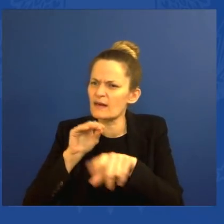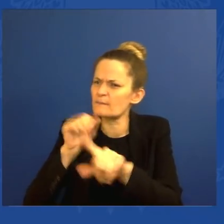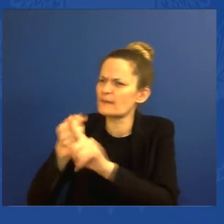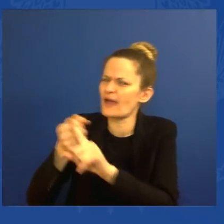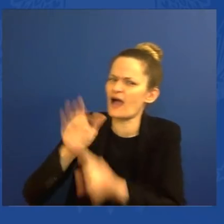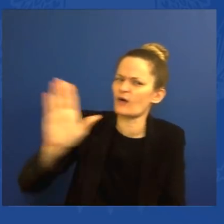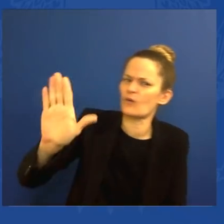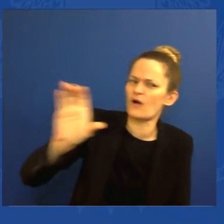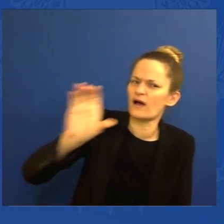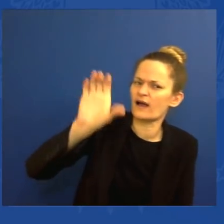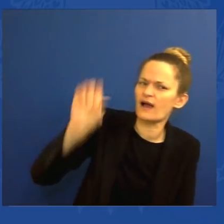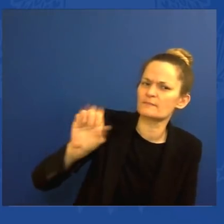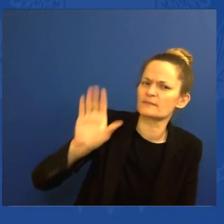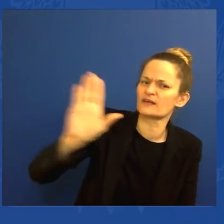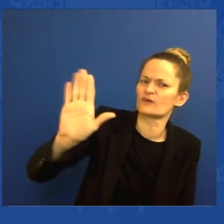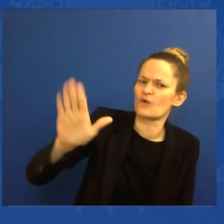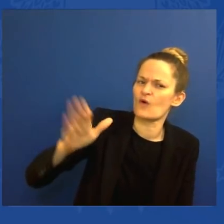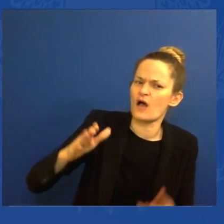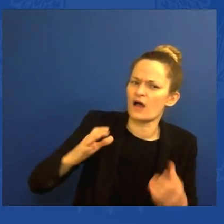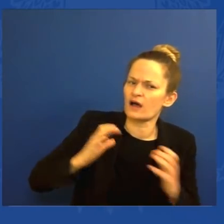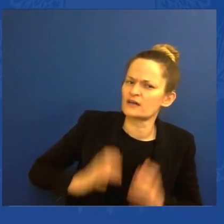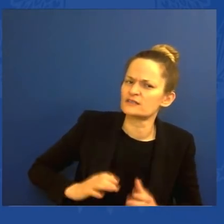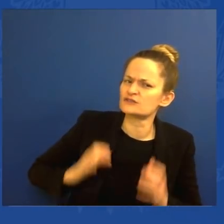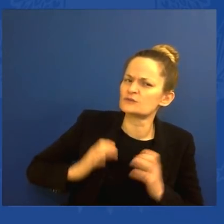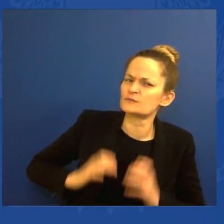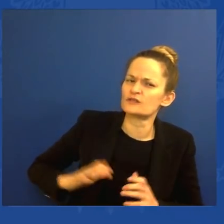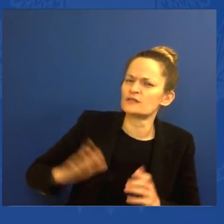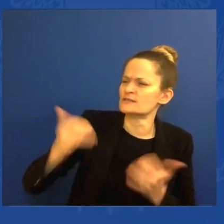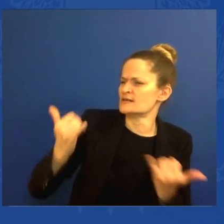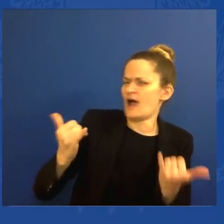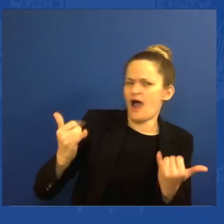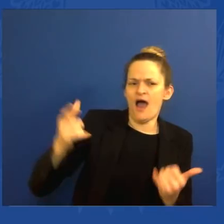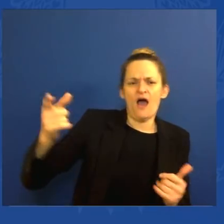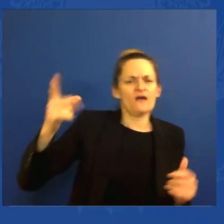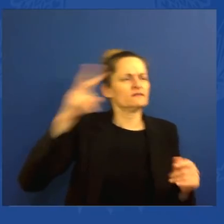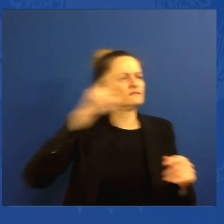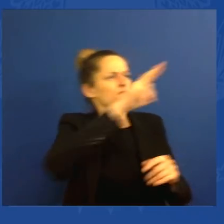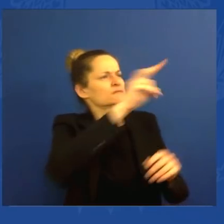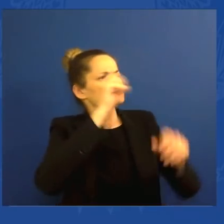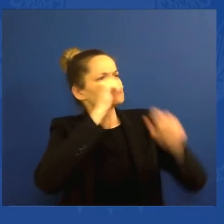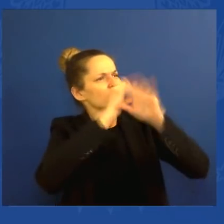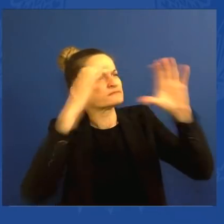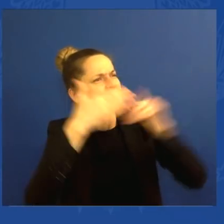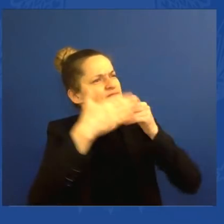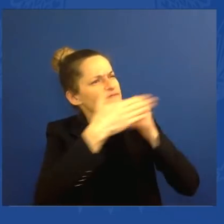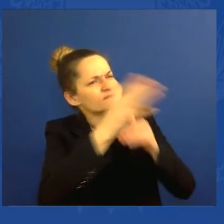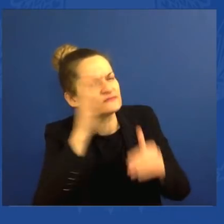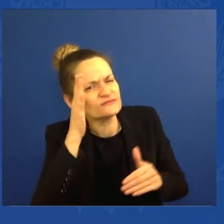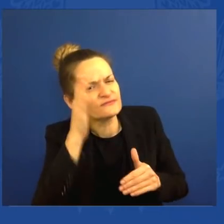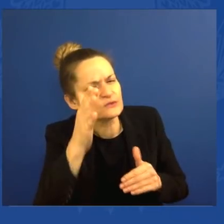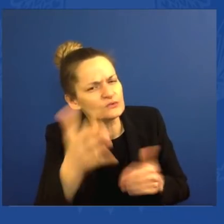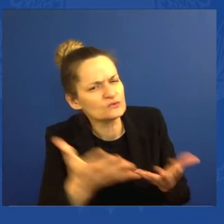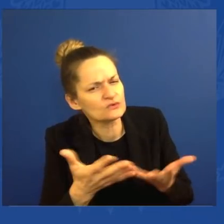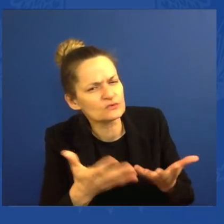how can this Innovation Act -- and it's a shame -- you have to know all about this legislation; I mean, you're running the company --